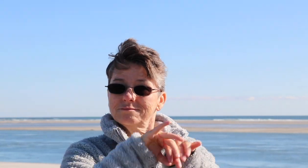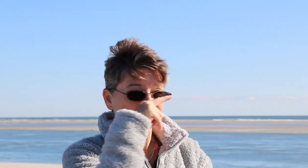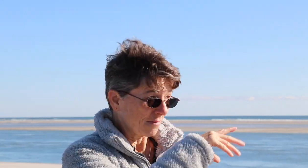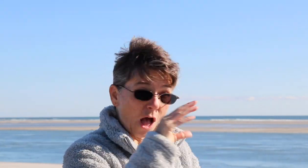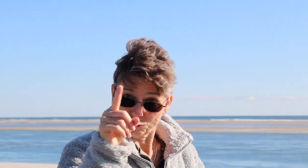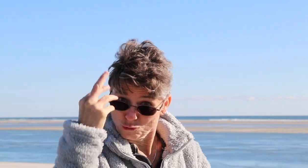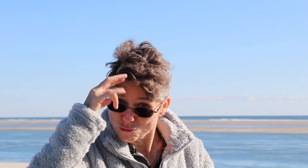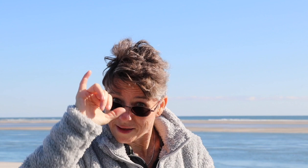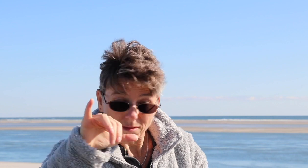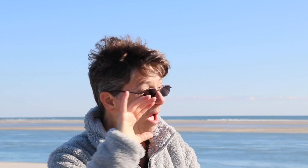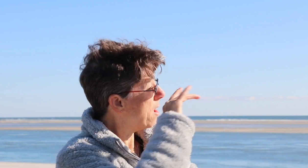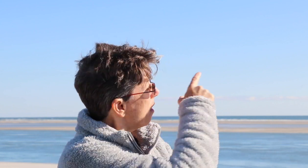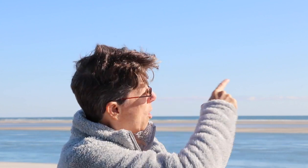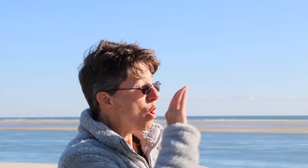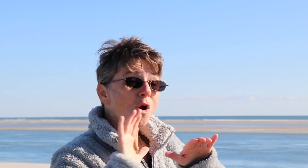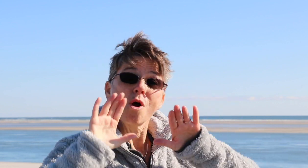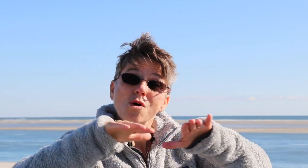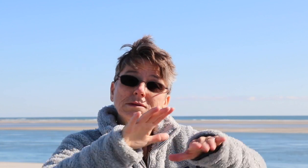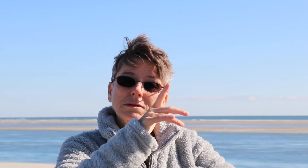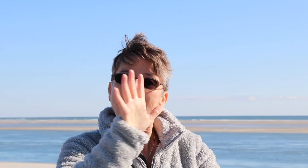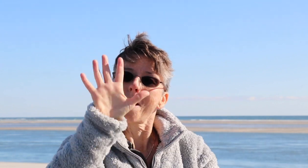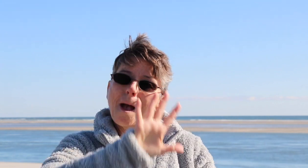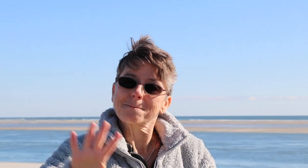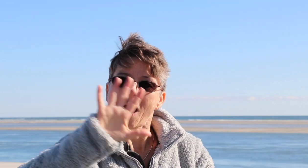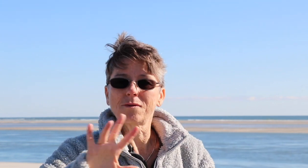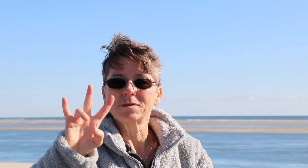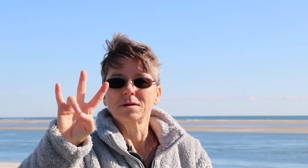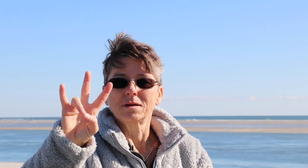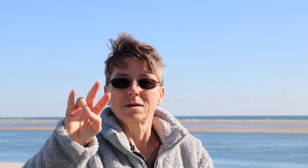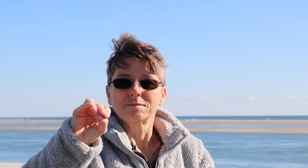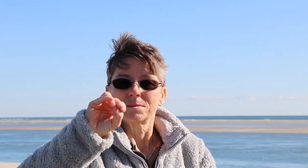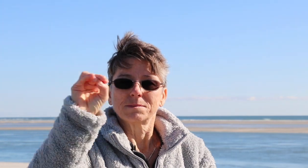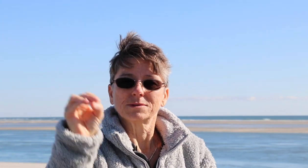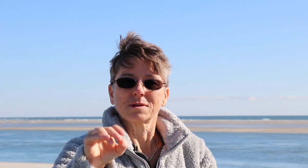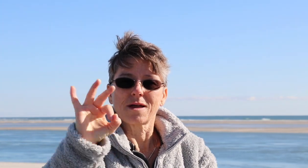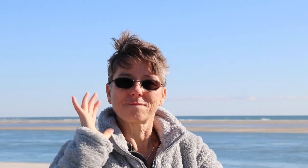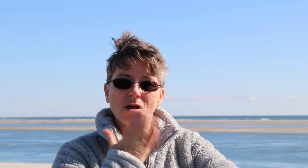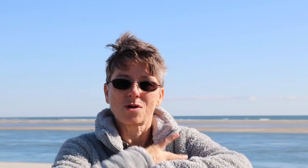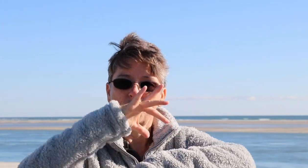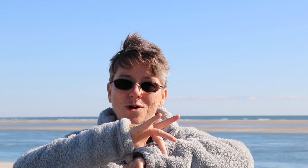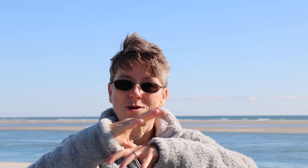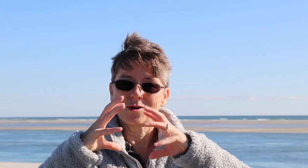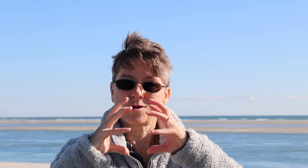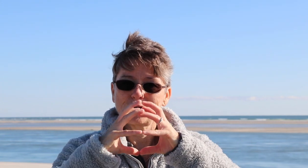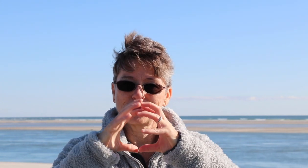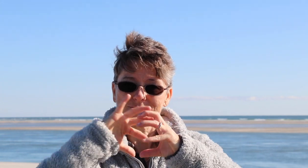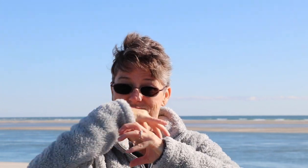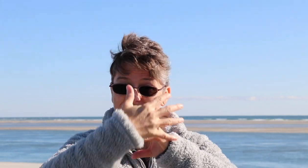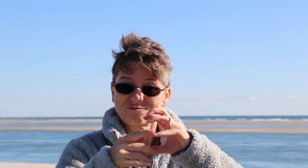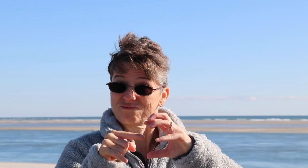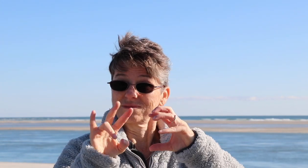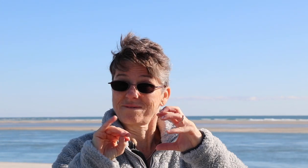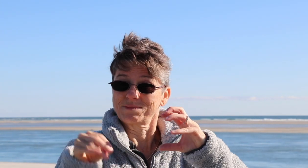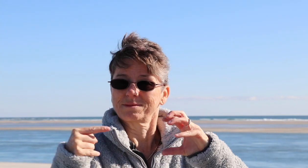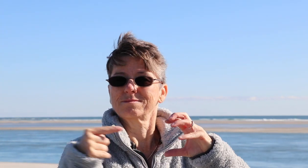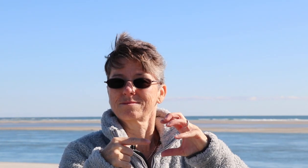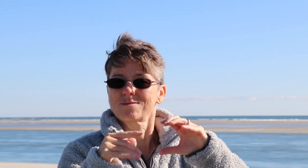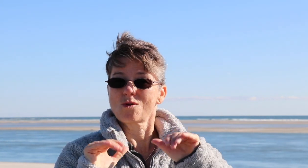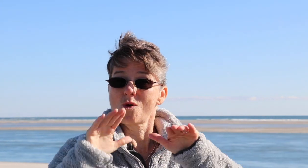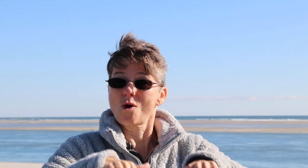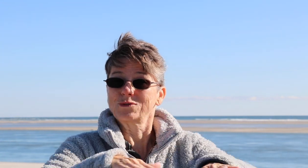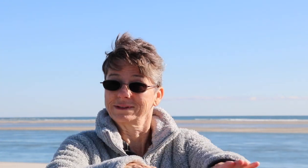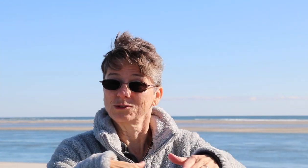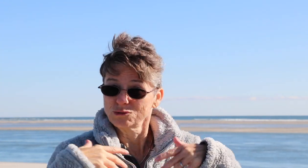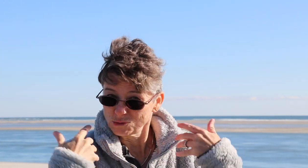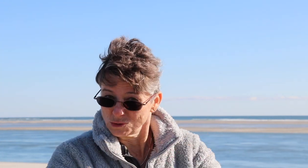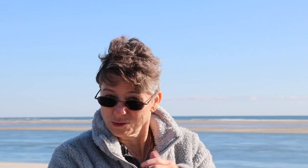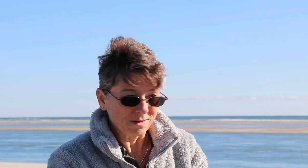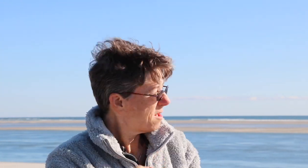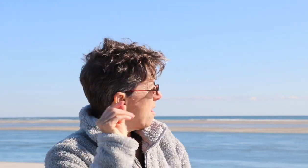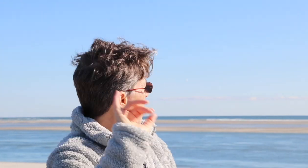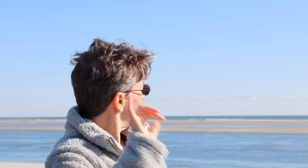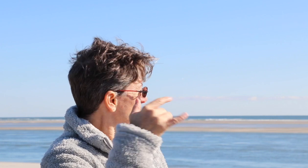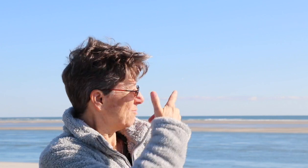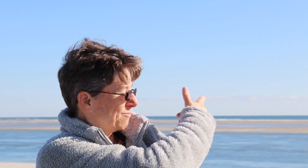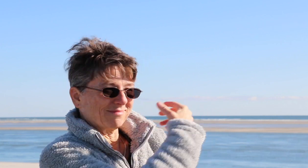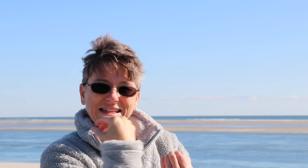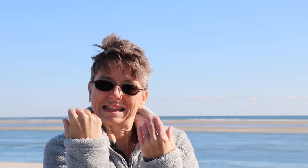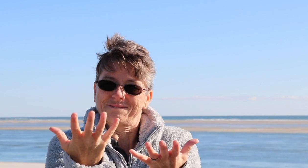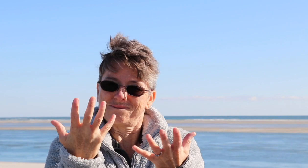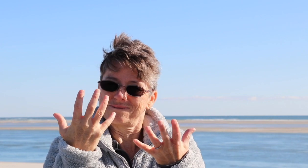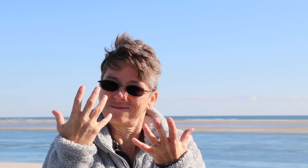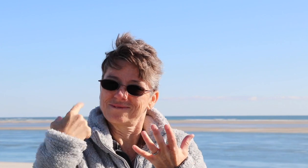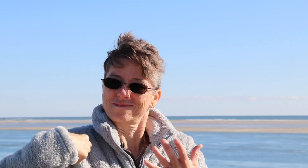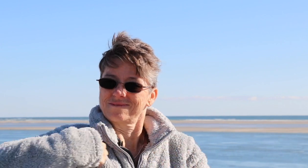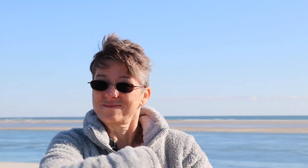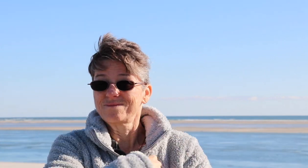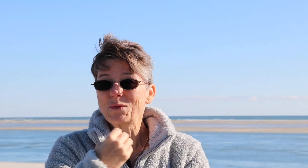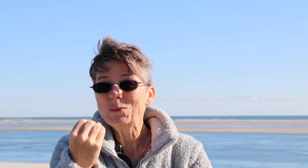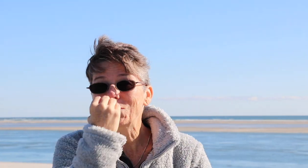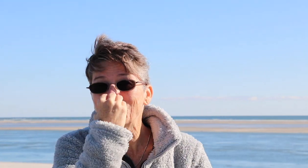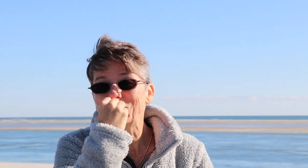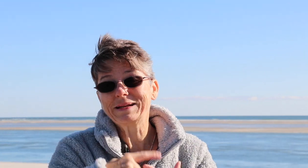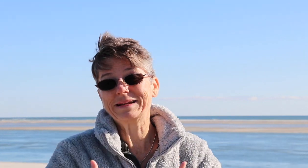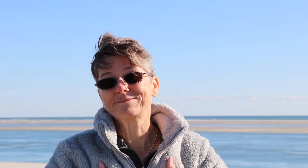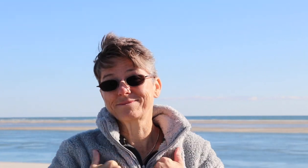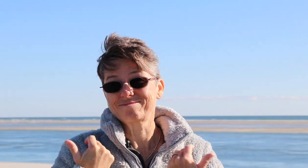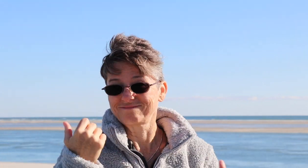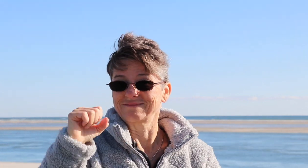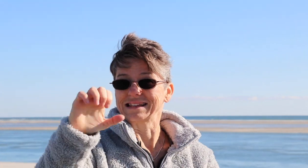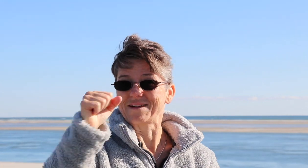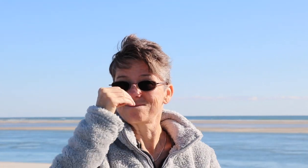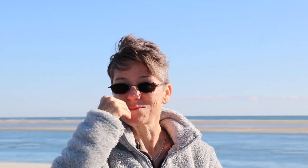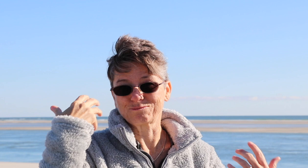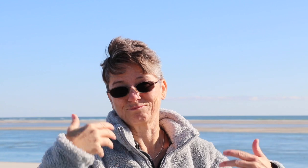Not only that, oceans also cover about 70 percent of our Earth and provide us with seafood to live.